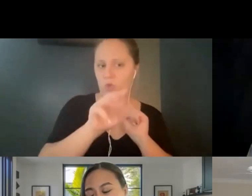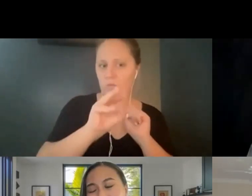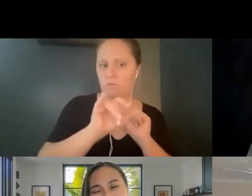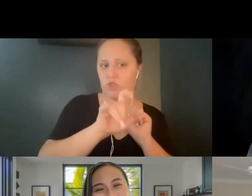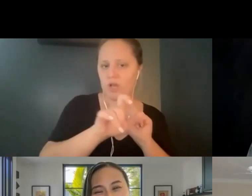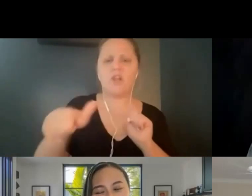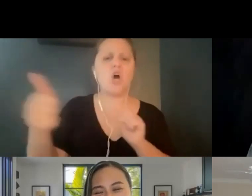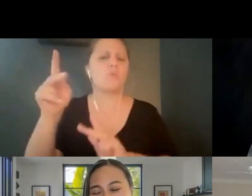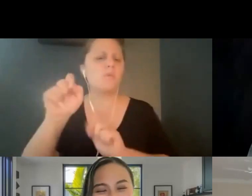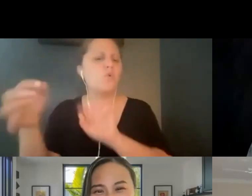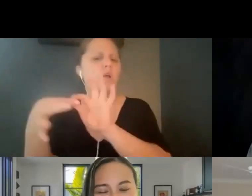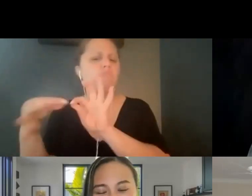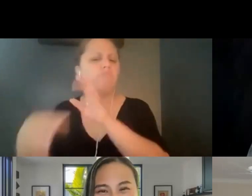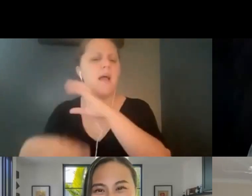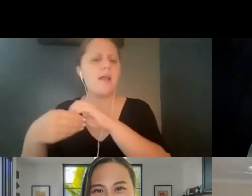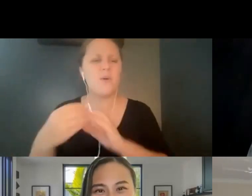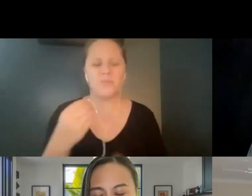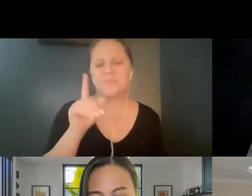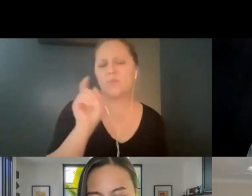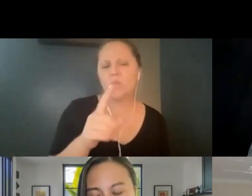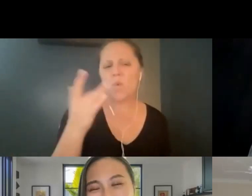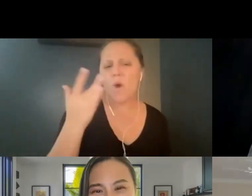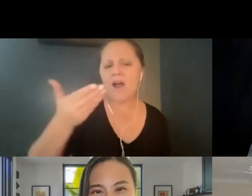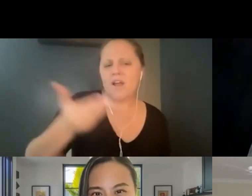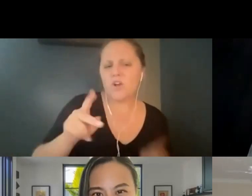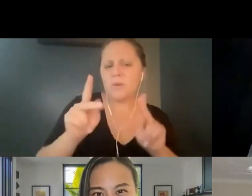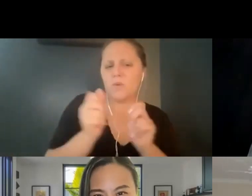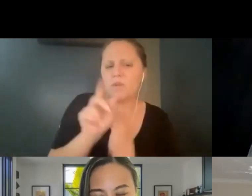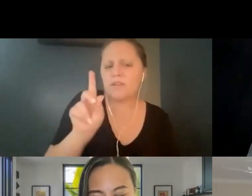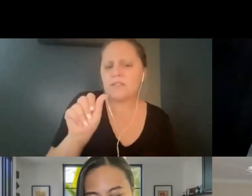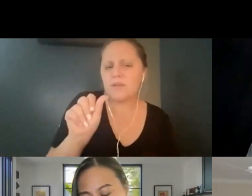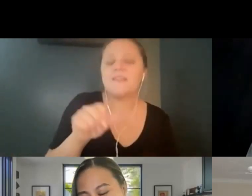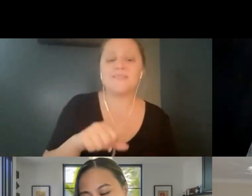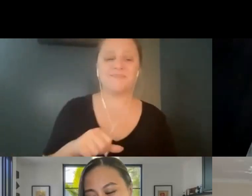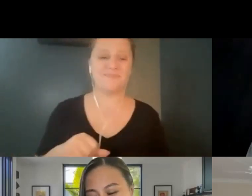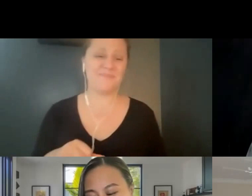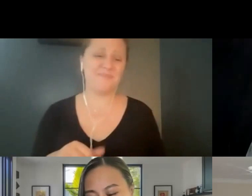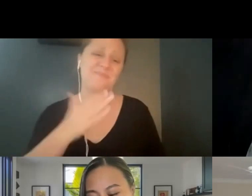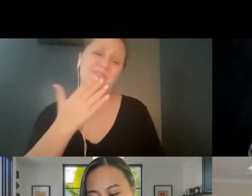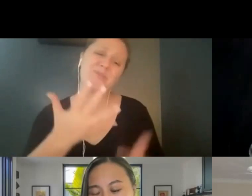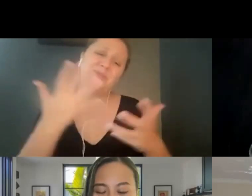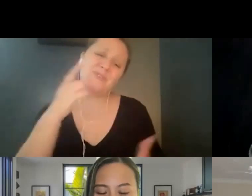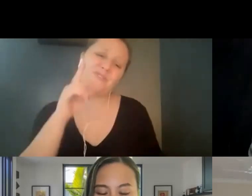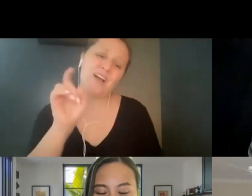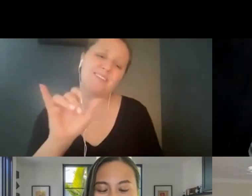Oh, my gosh this is Michelle. So, thank you so much for asking that question. As a